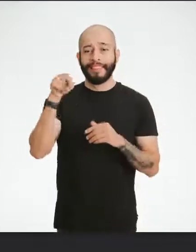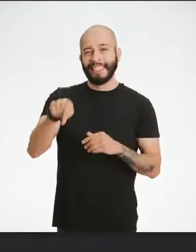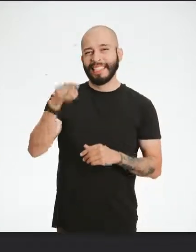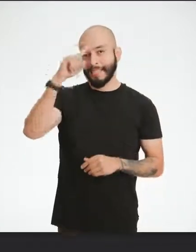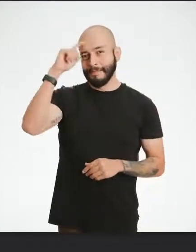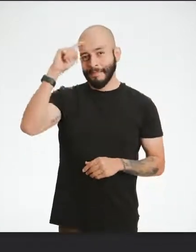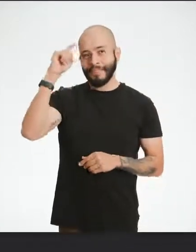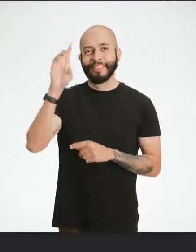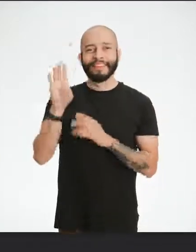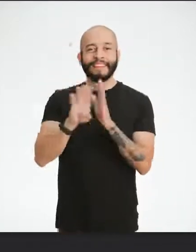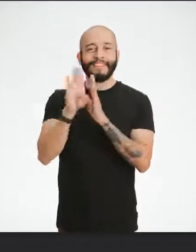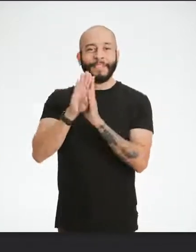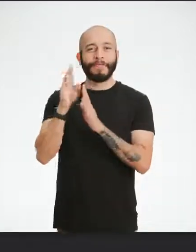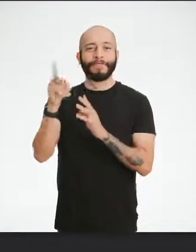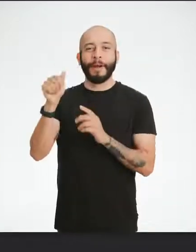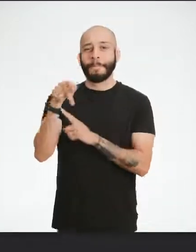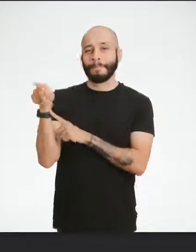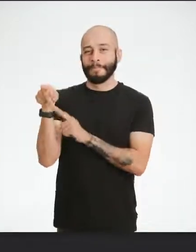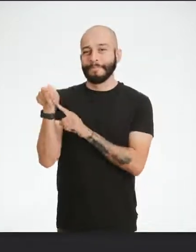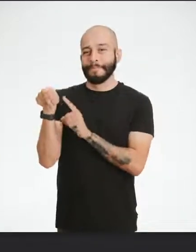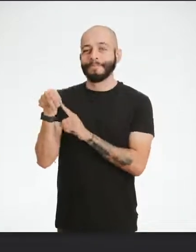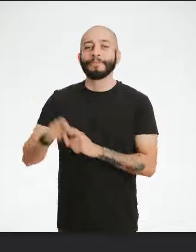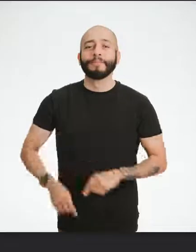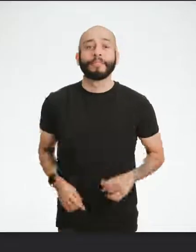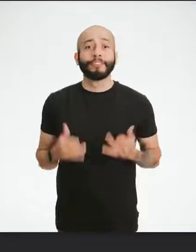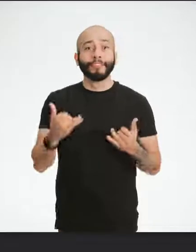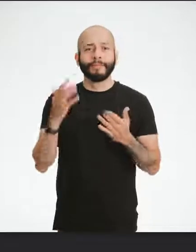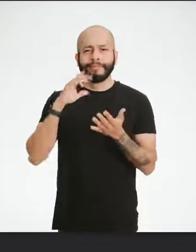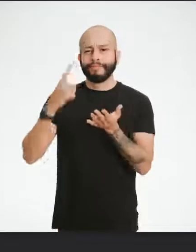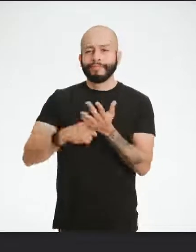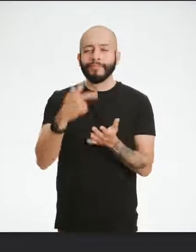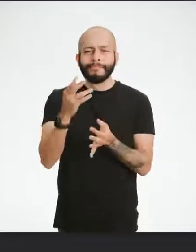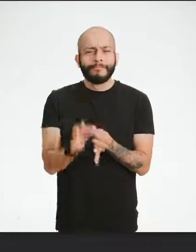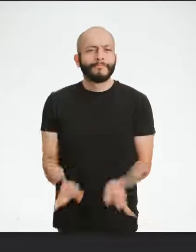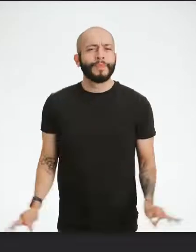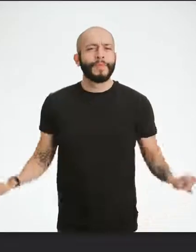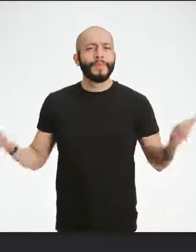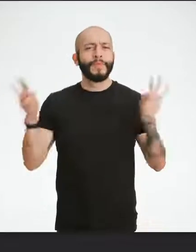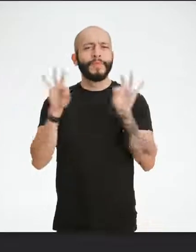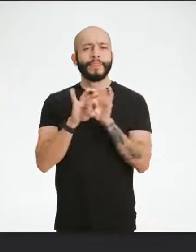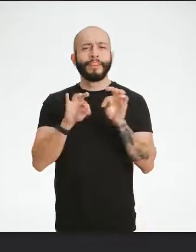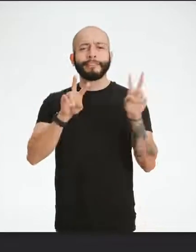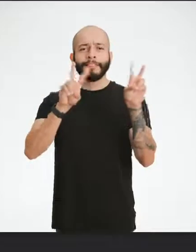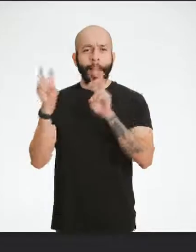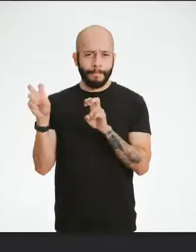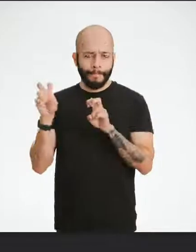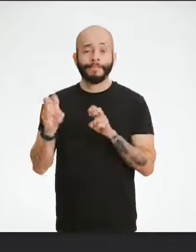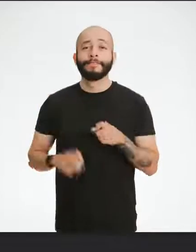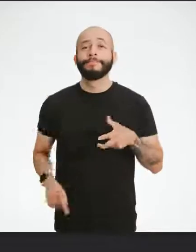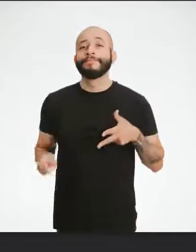Developer app later this Summer. Today we're gonna talk about three big topics.